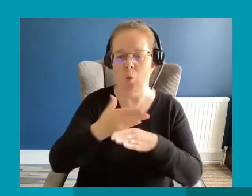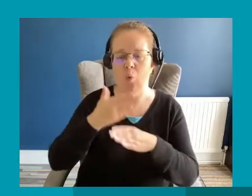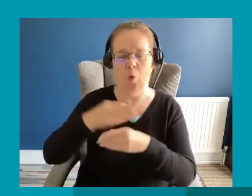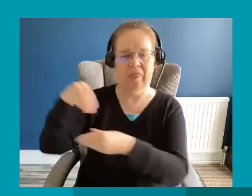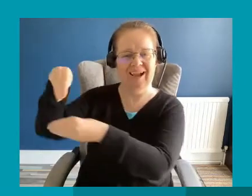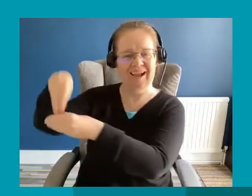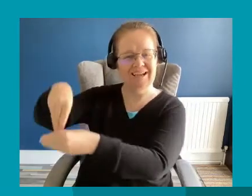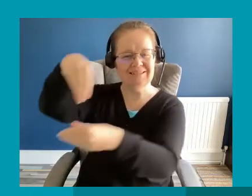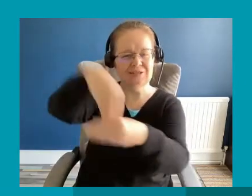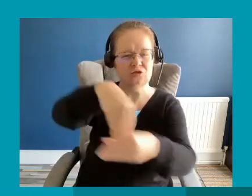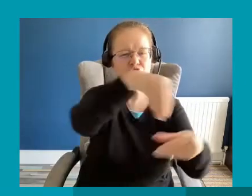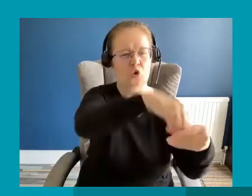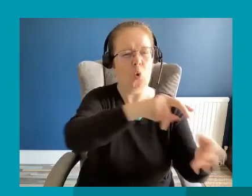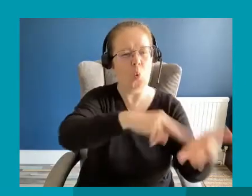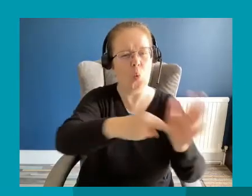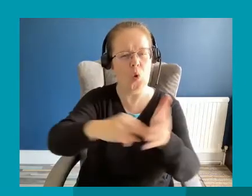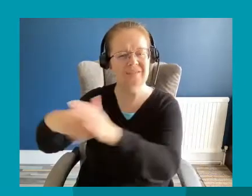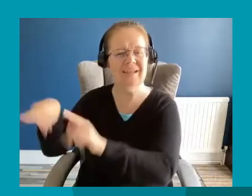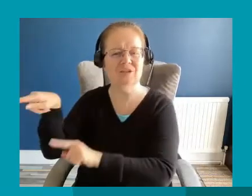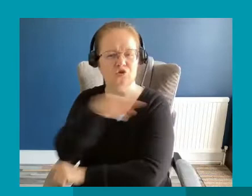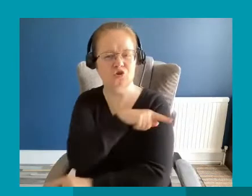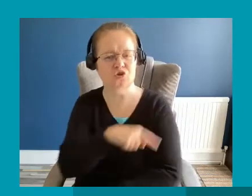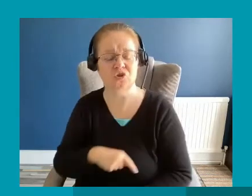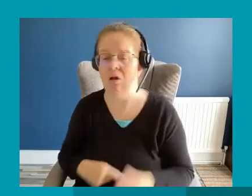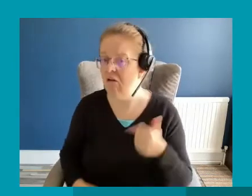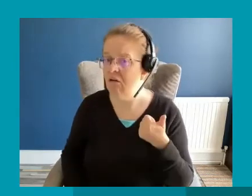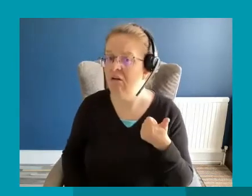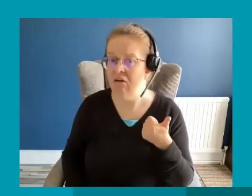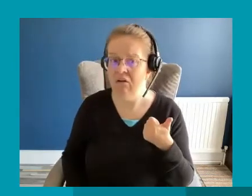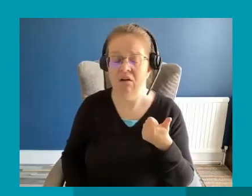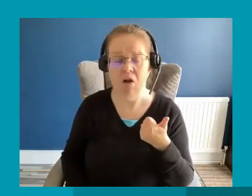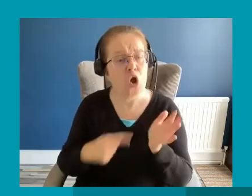working within each organization. OK, what are your thoughts on that, Toby?